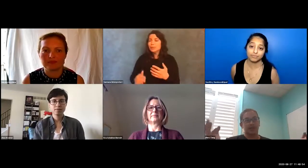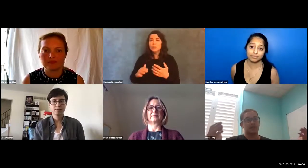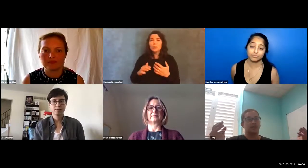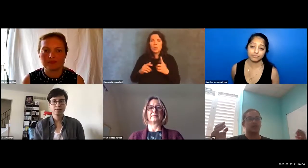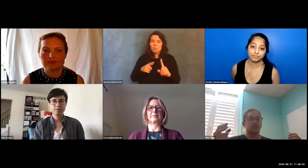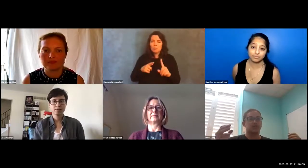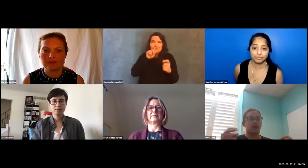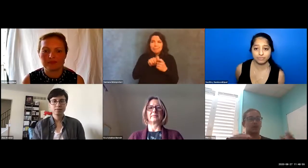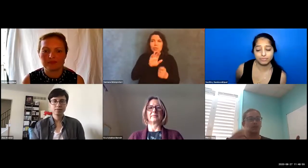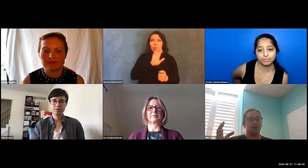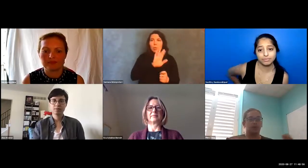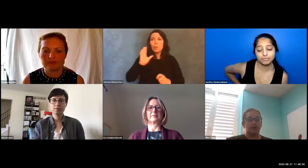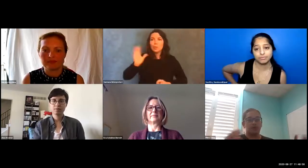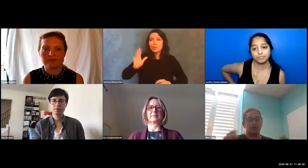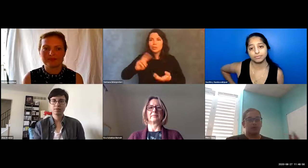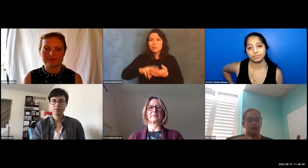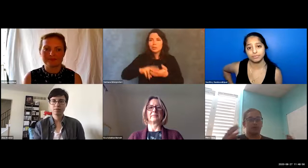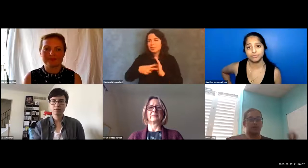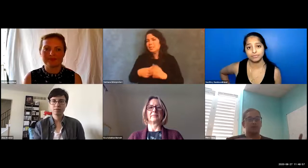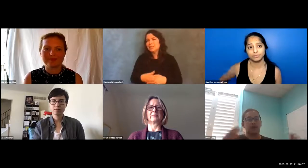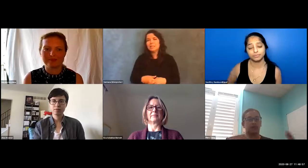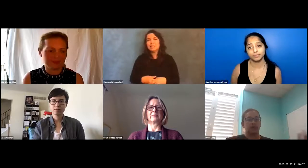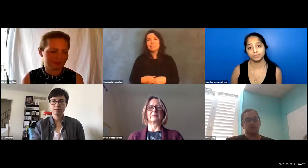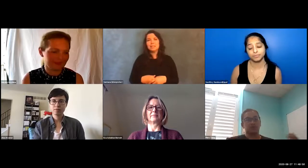at the beginning. So how does it vary across speakers?